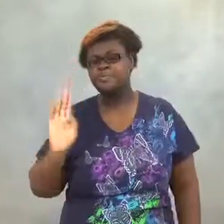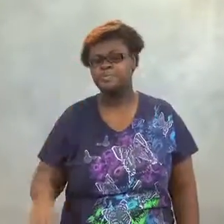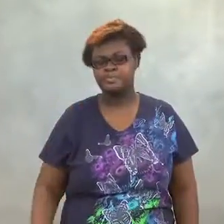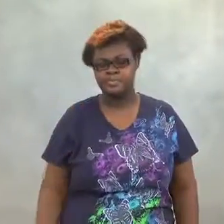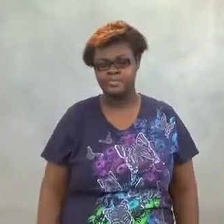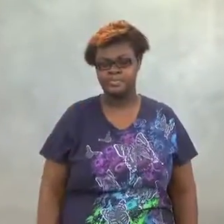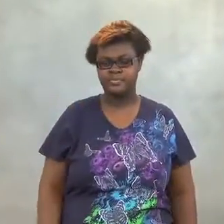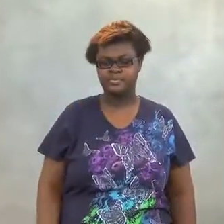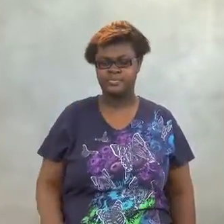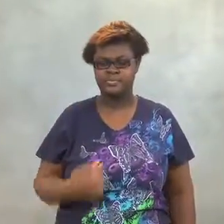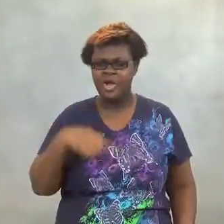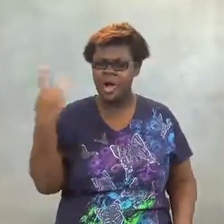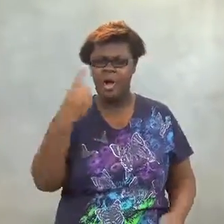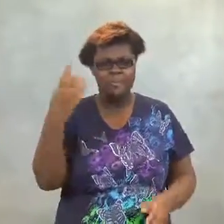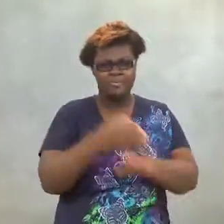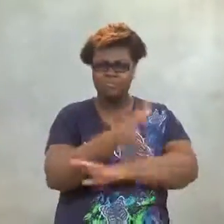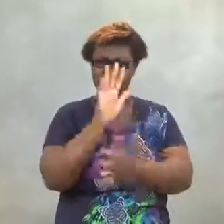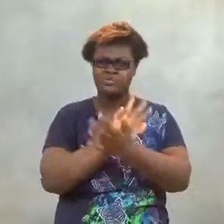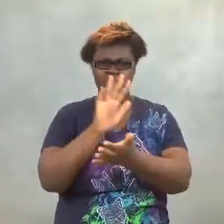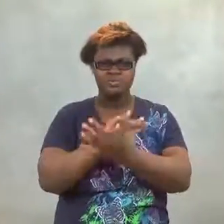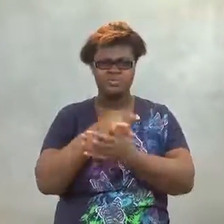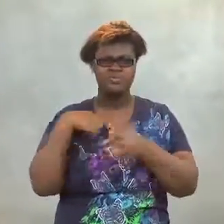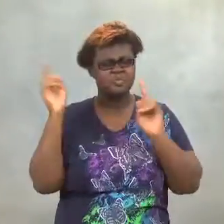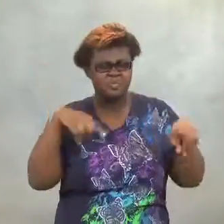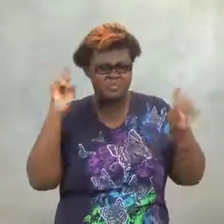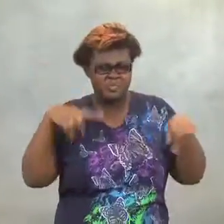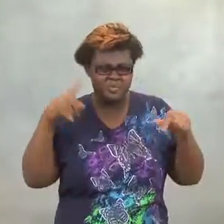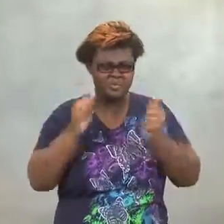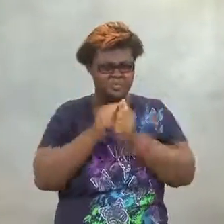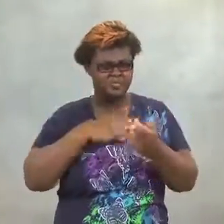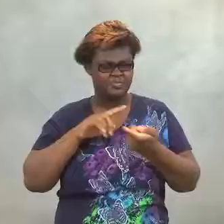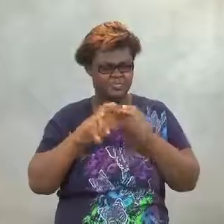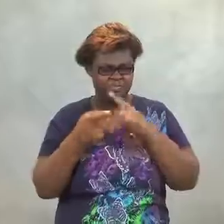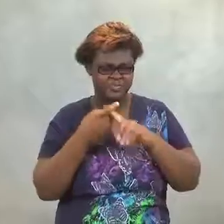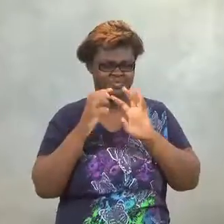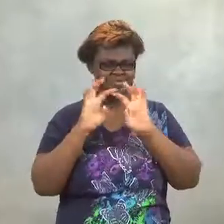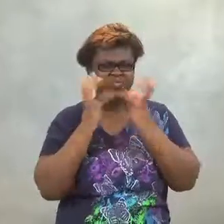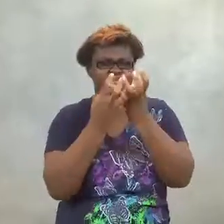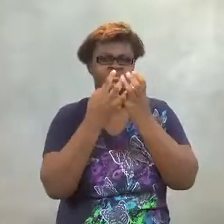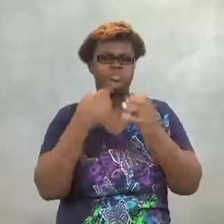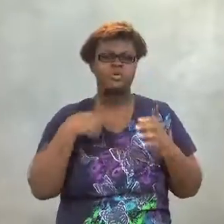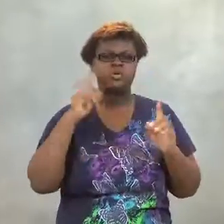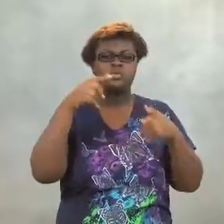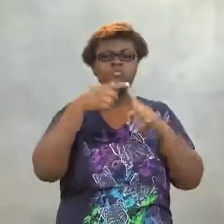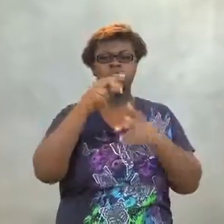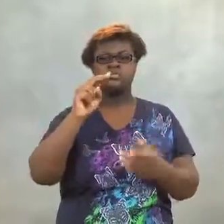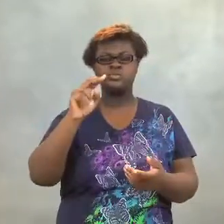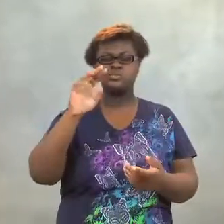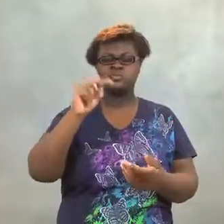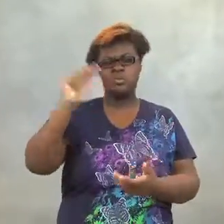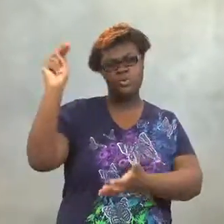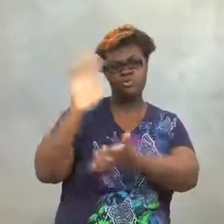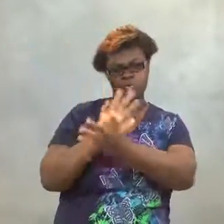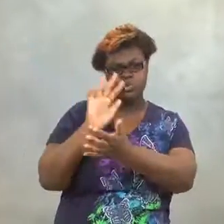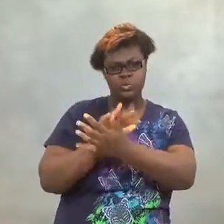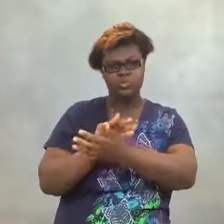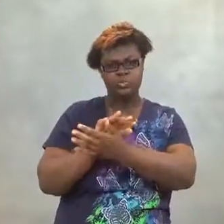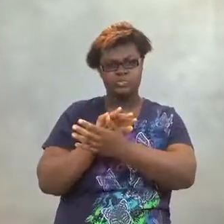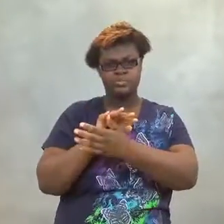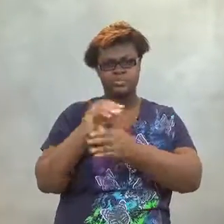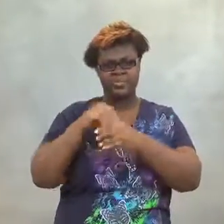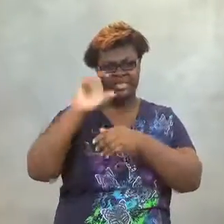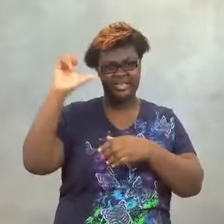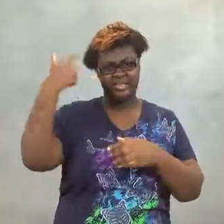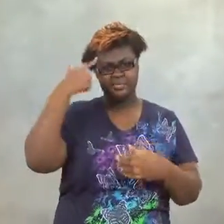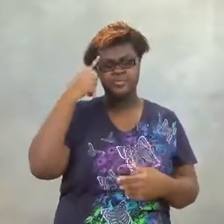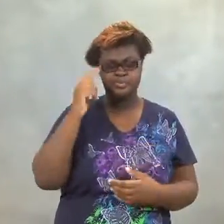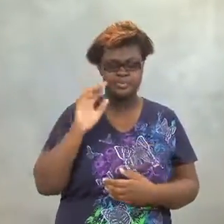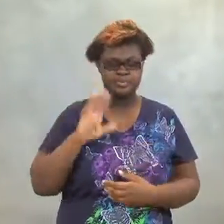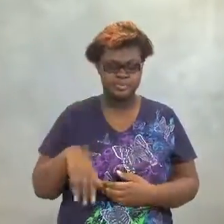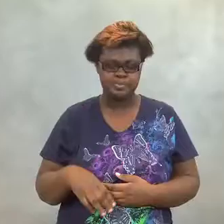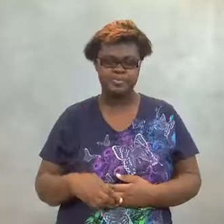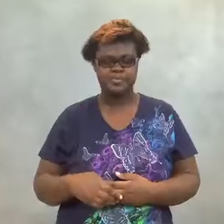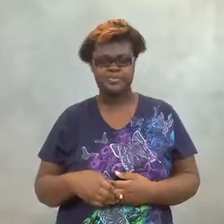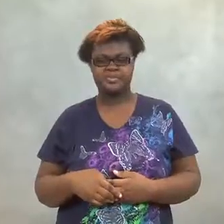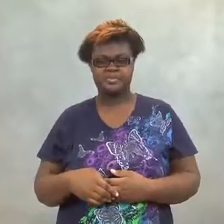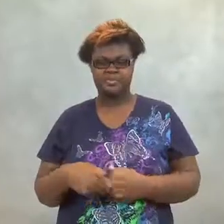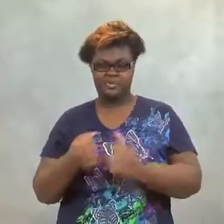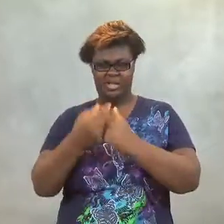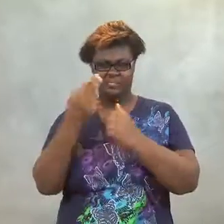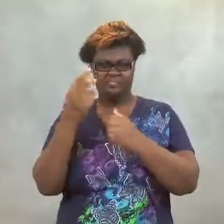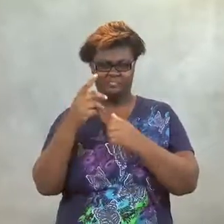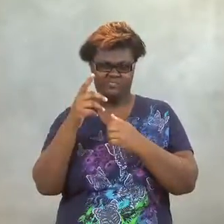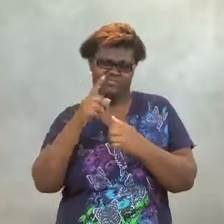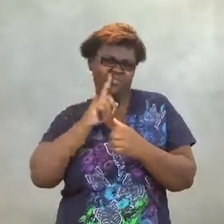I would always go there with my friends after school.